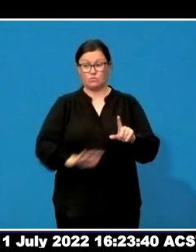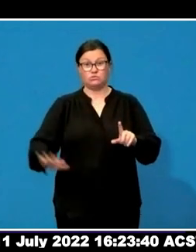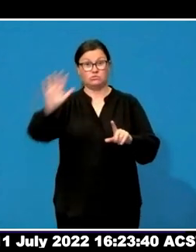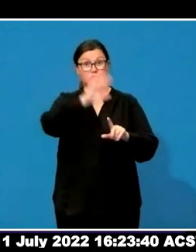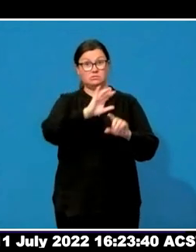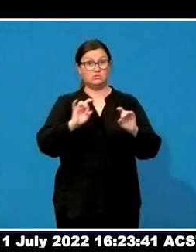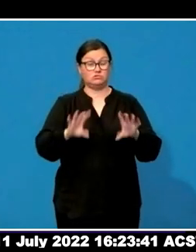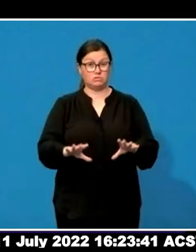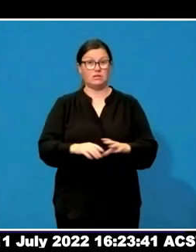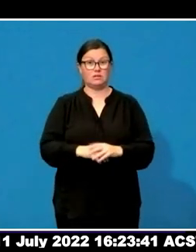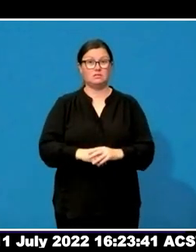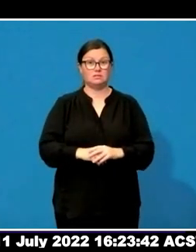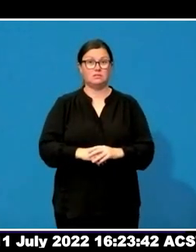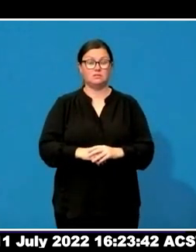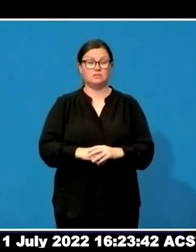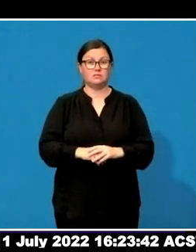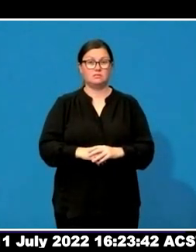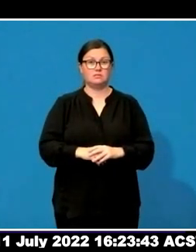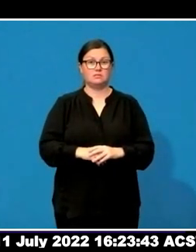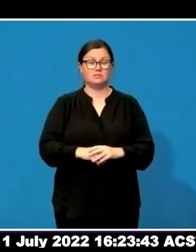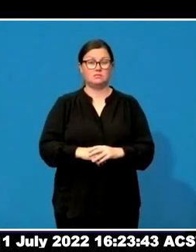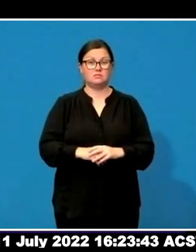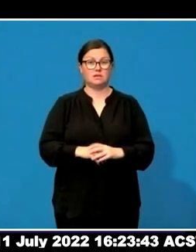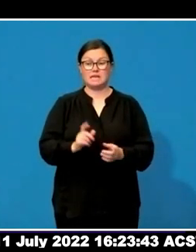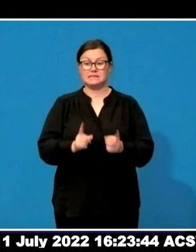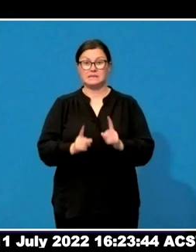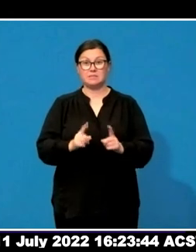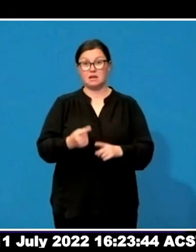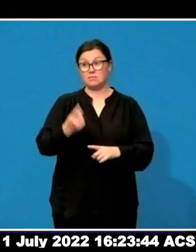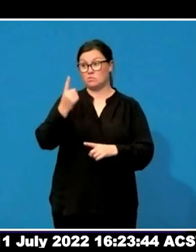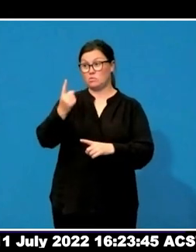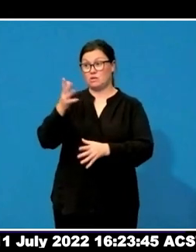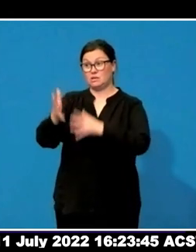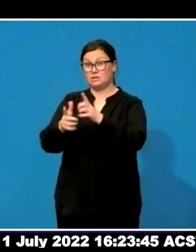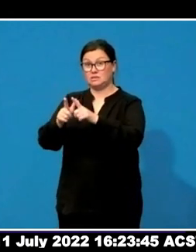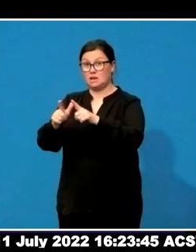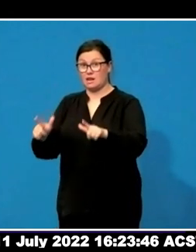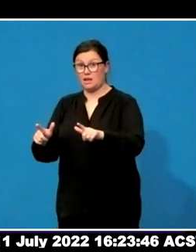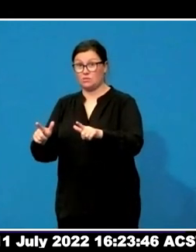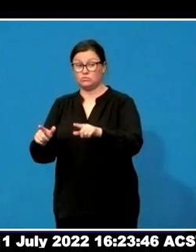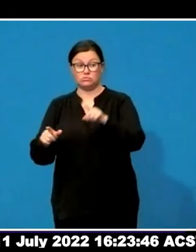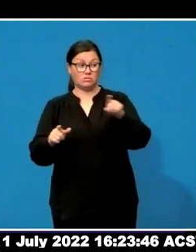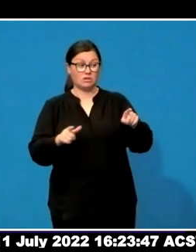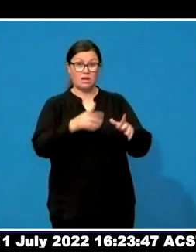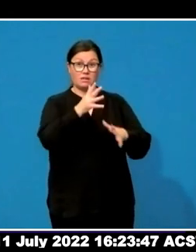mutually comprehensible to each other or those who communicate are not mutually